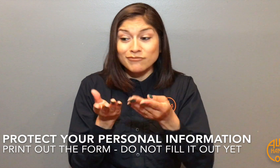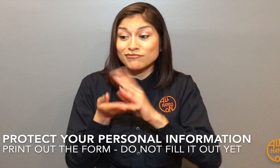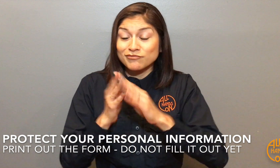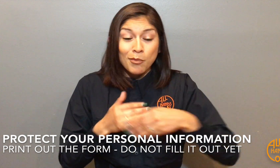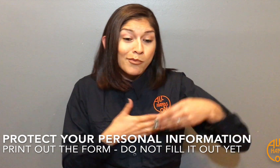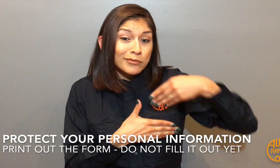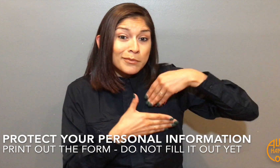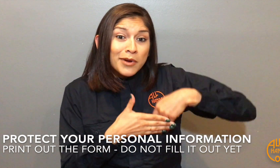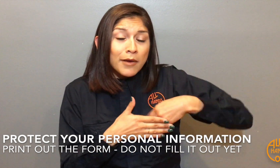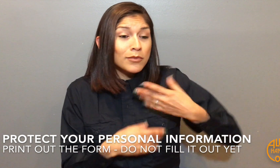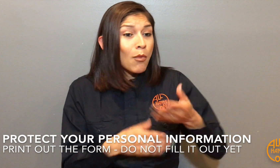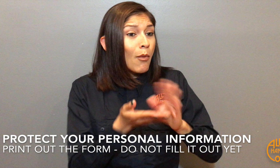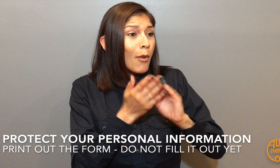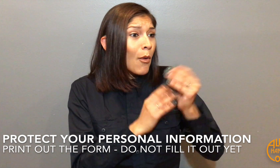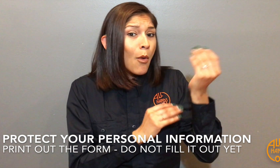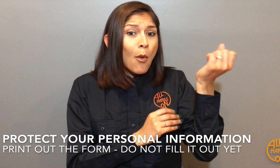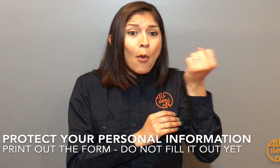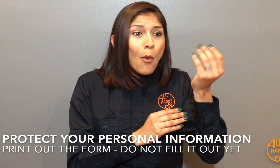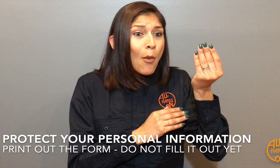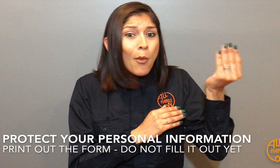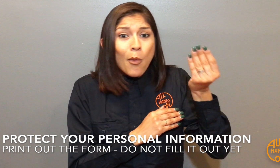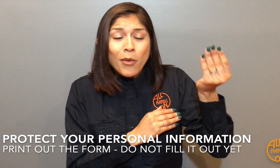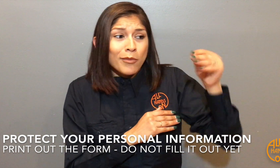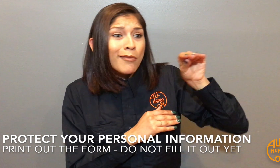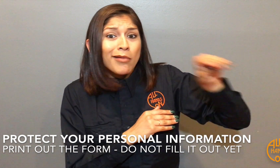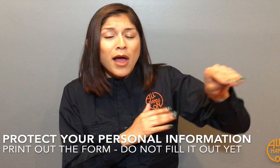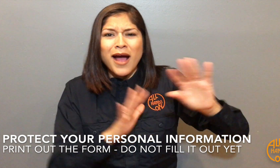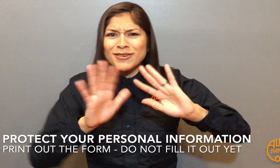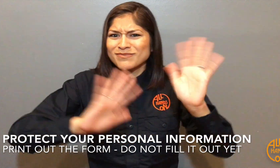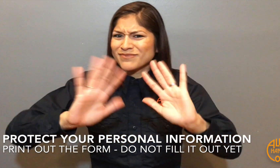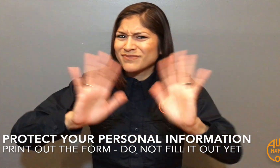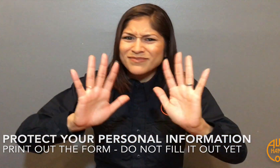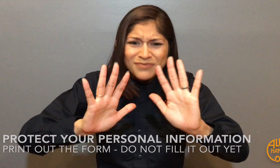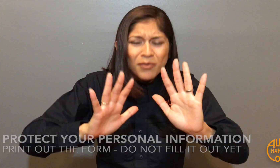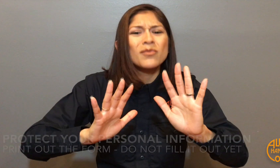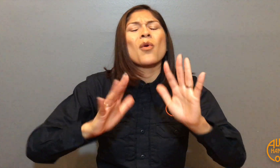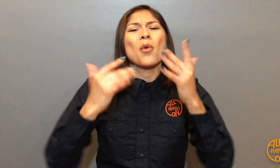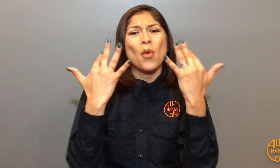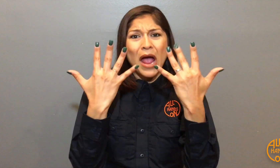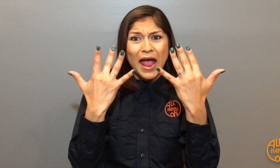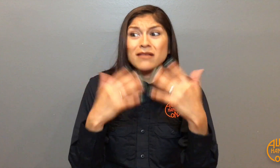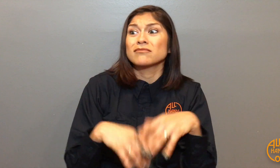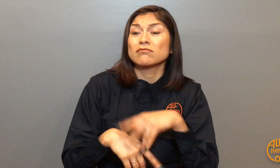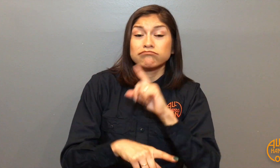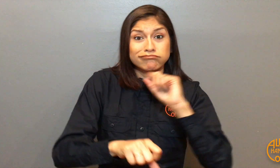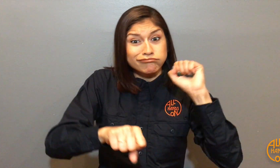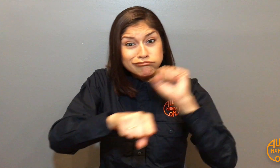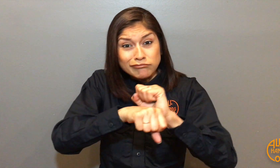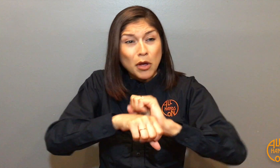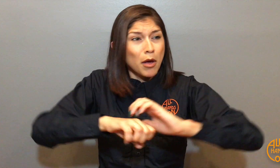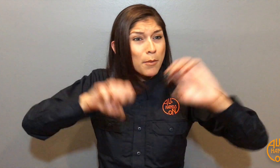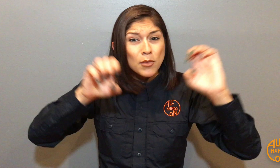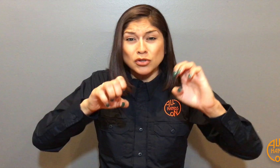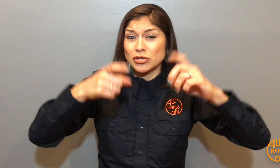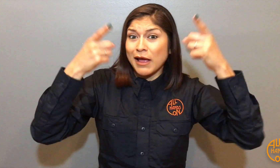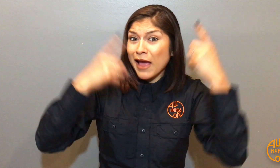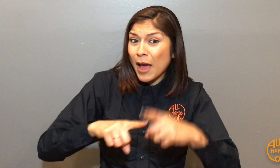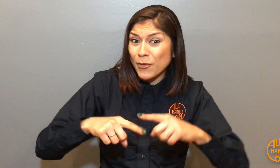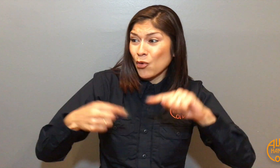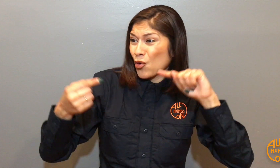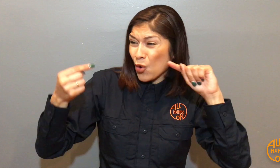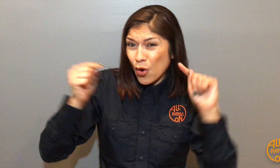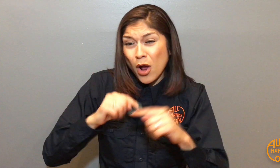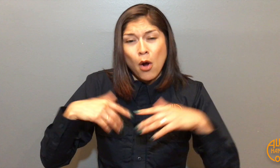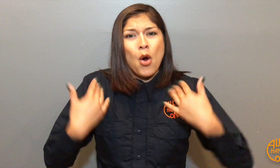you need to keep it in a place where you can definitely make it confidential